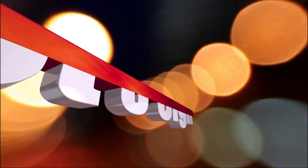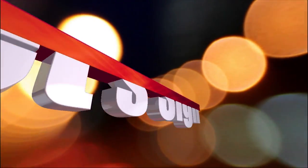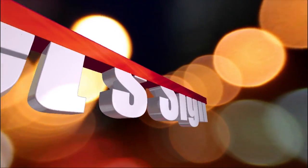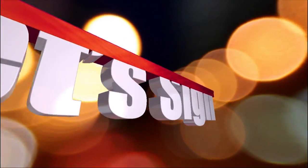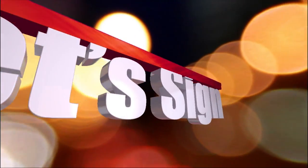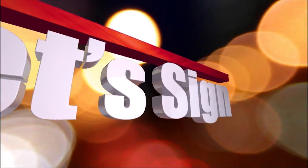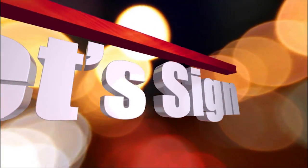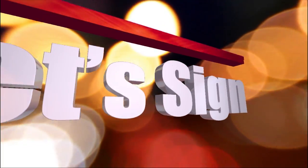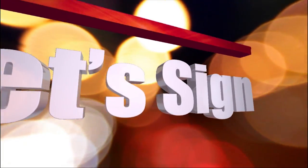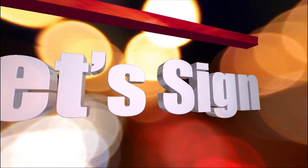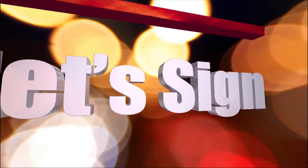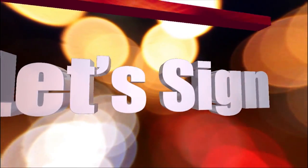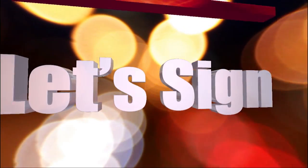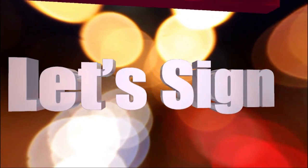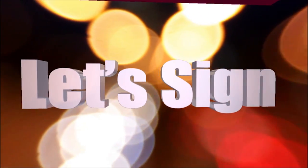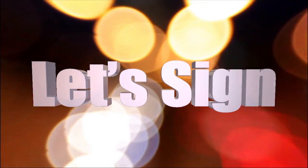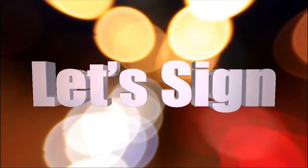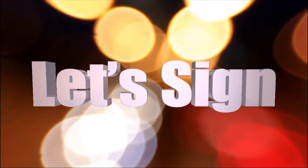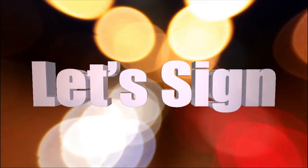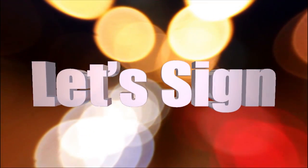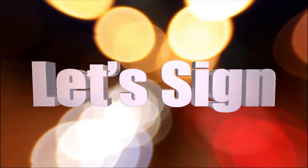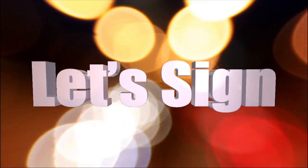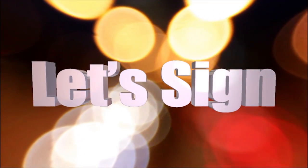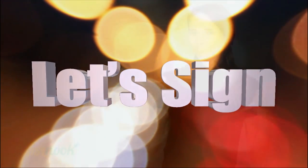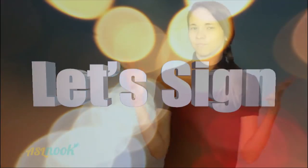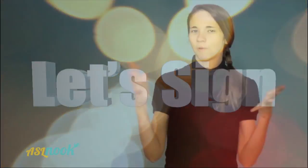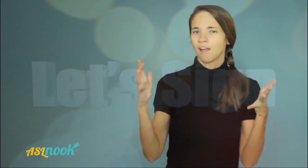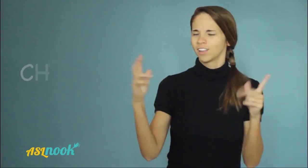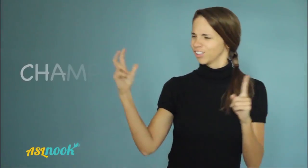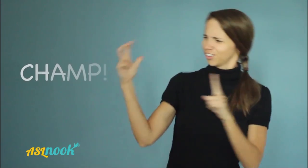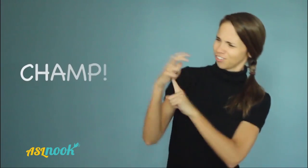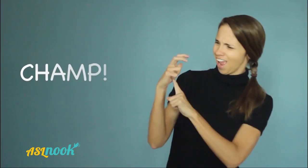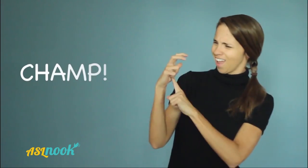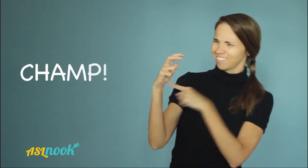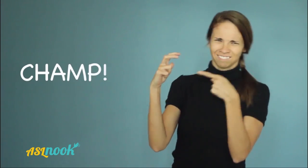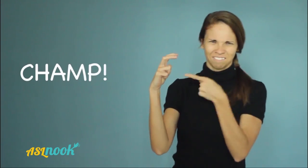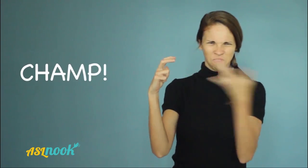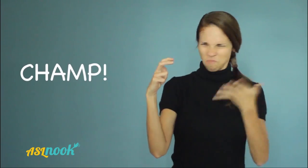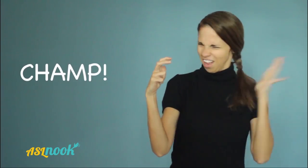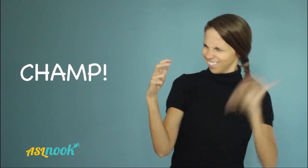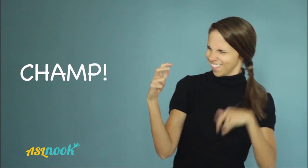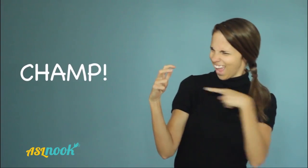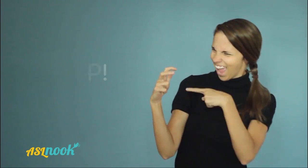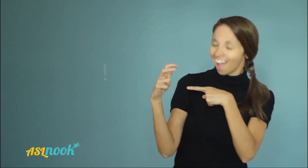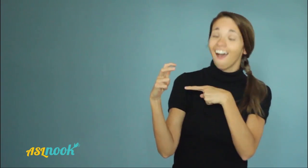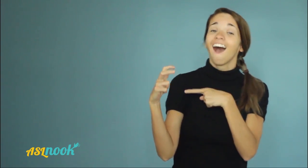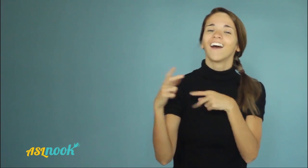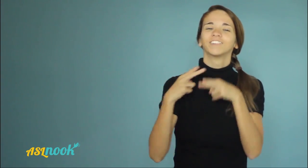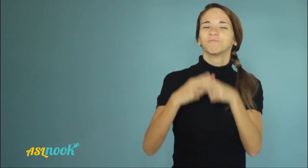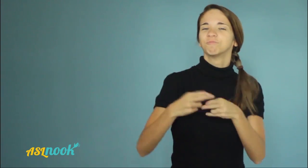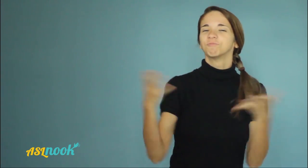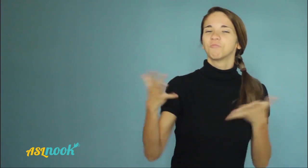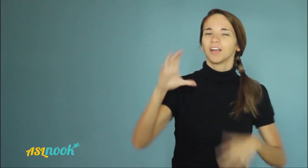Let’s sign with ASL Nook Champ… what does this sign mean? Well it’s